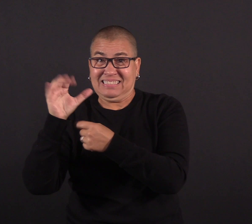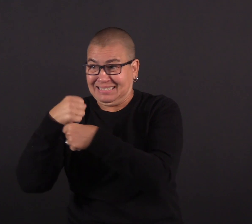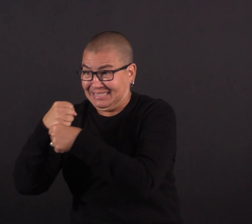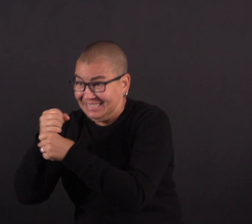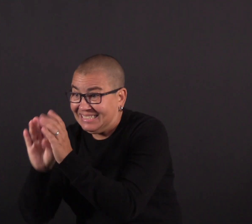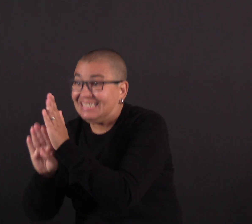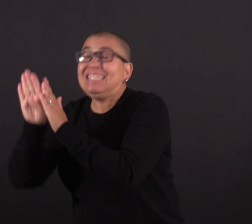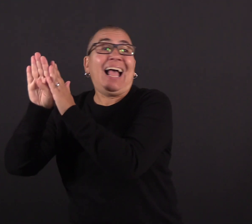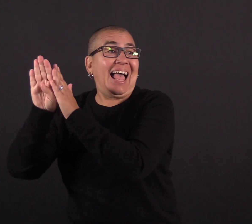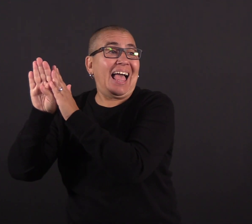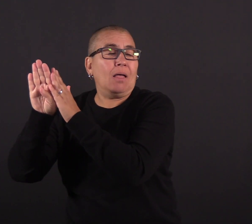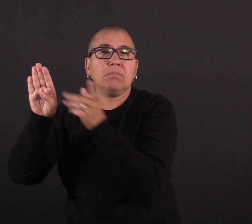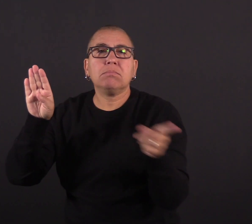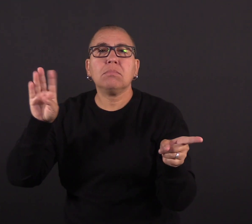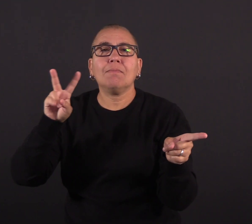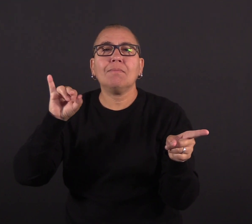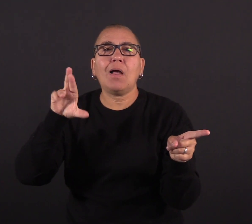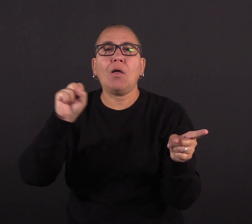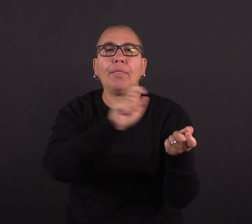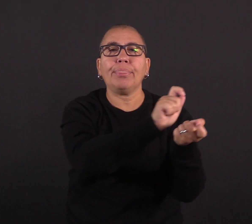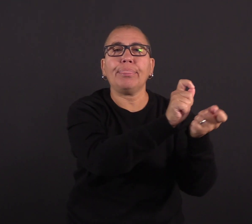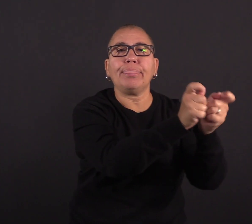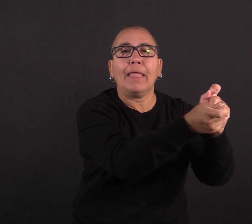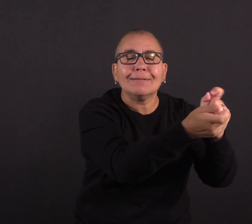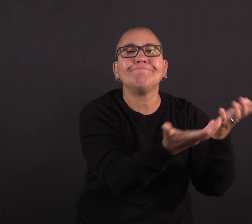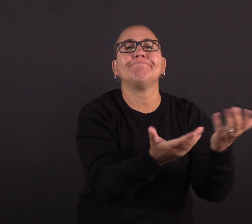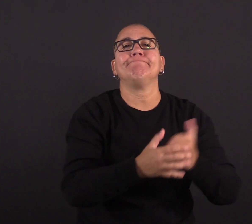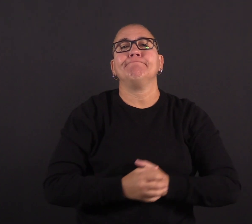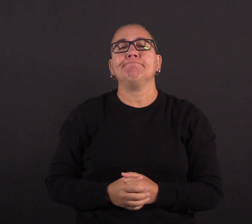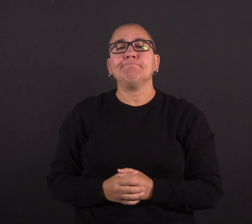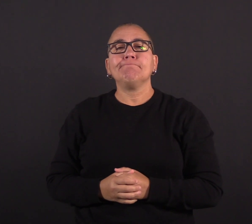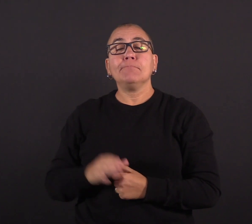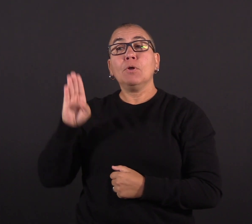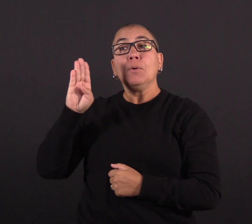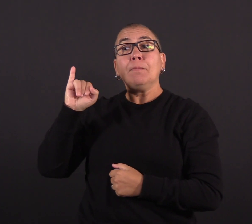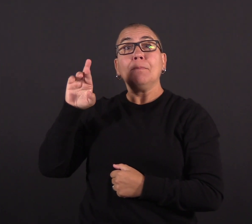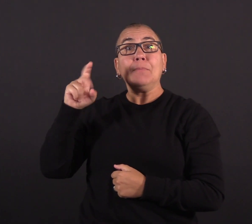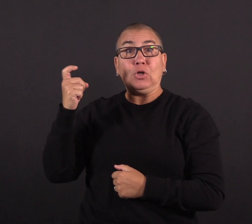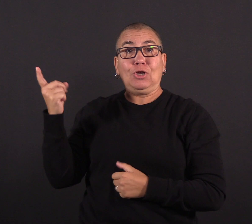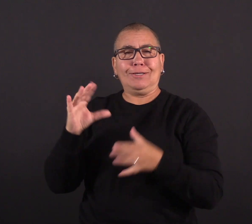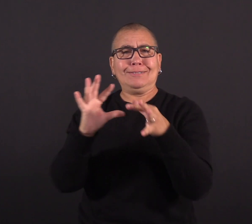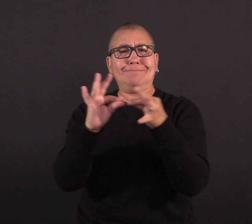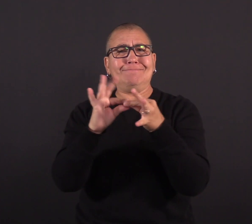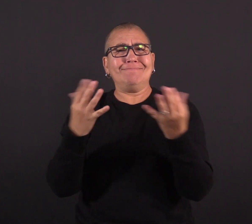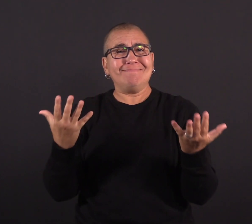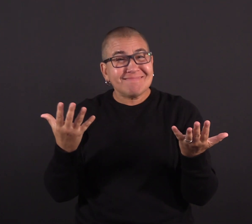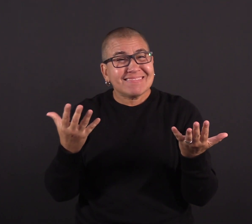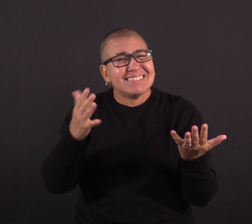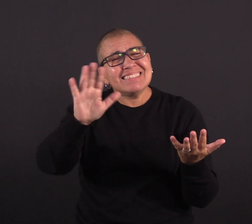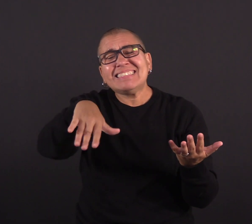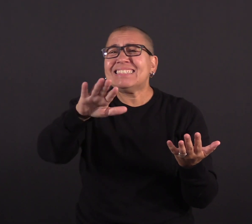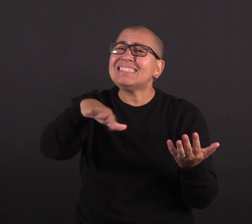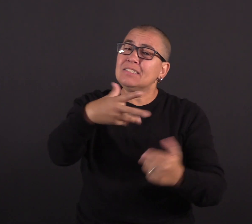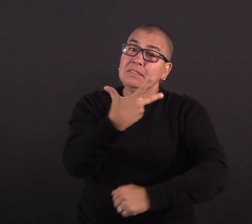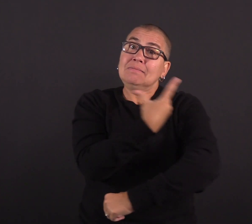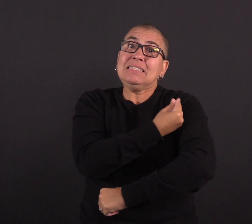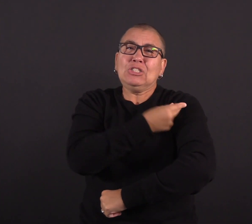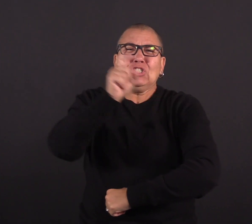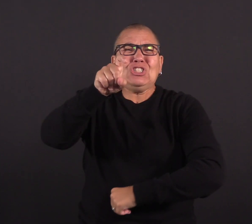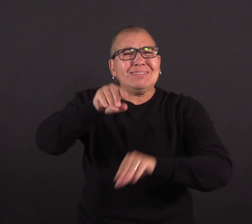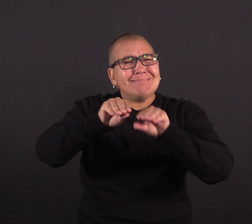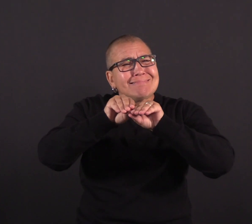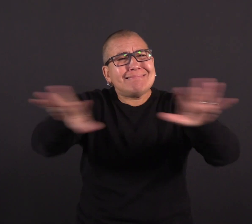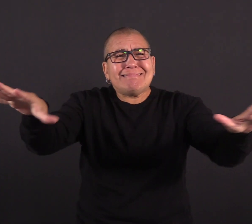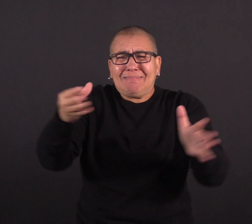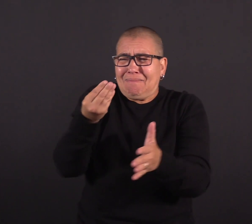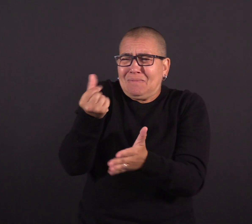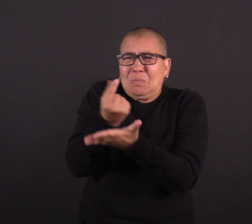XBB.1.5, that is no longer dominant. Birx said those vaccines should have